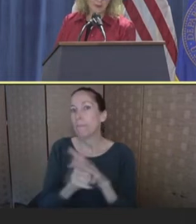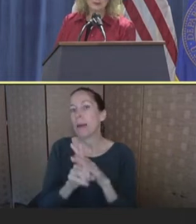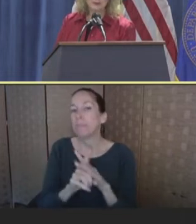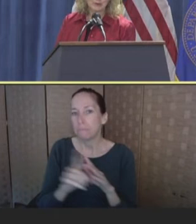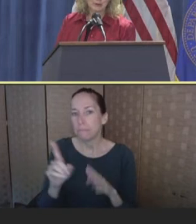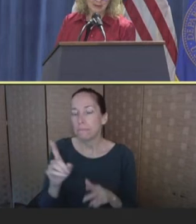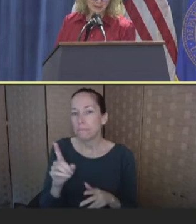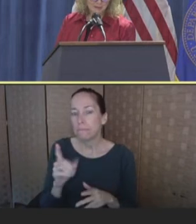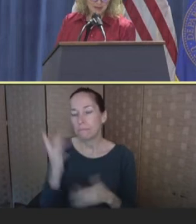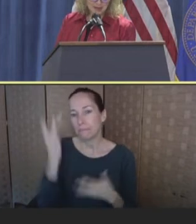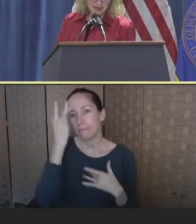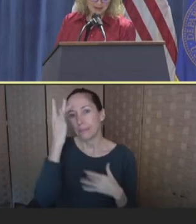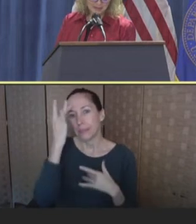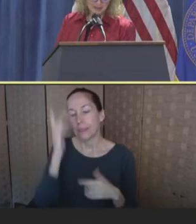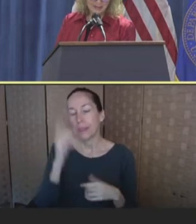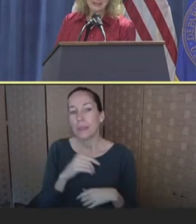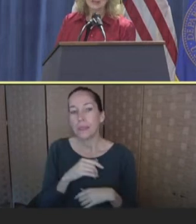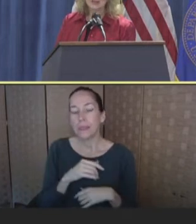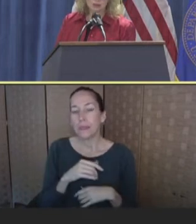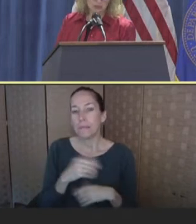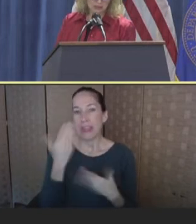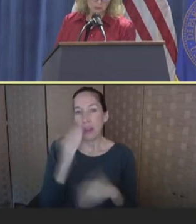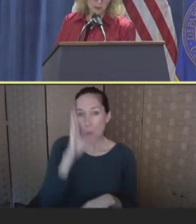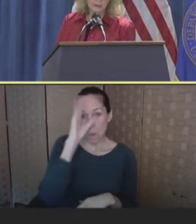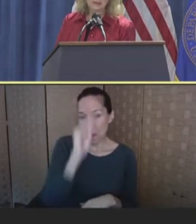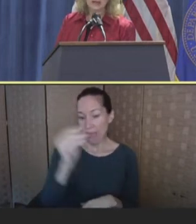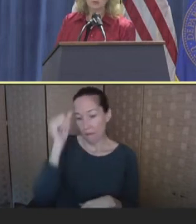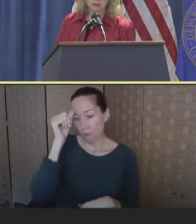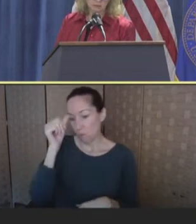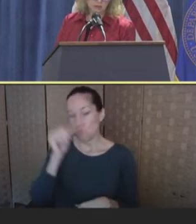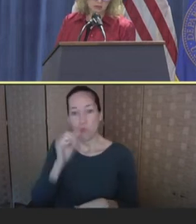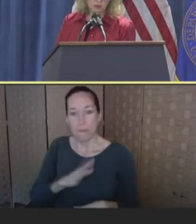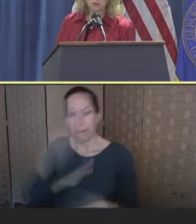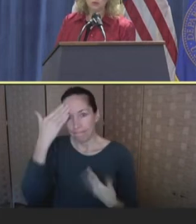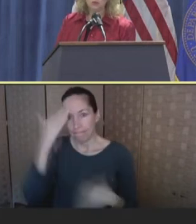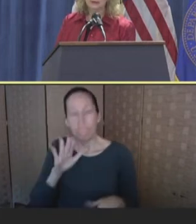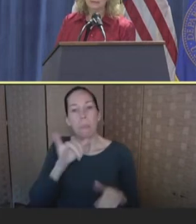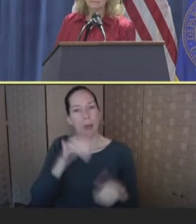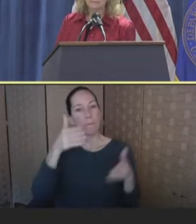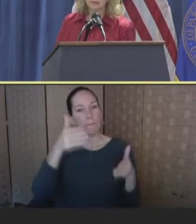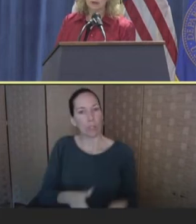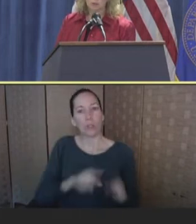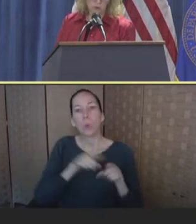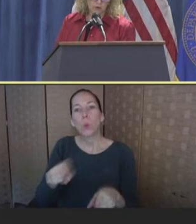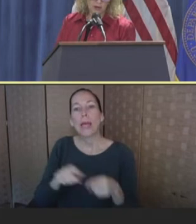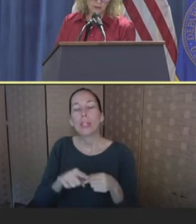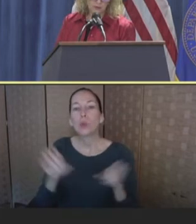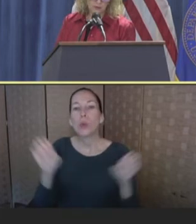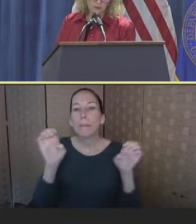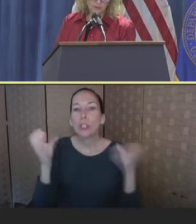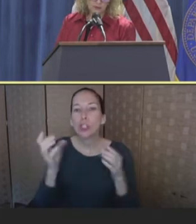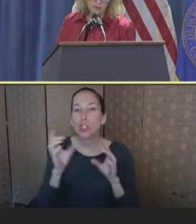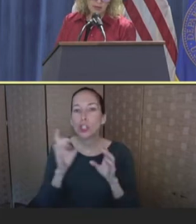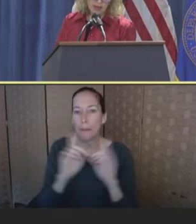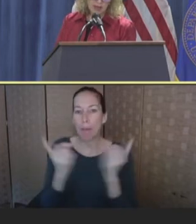So, she or he visited the emergency department and was admitted to one of our hospitals,